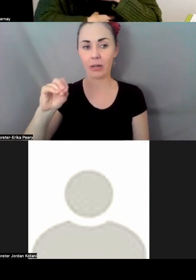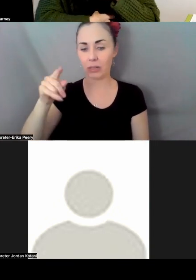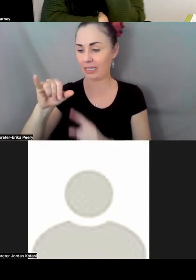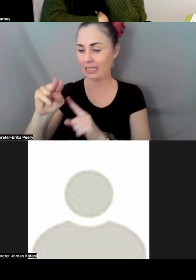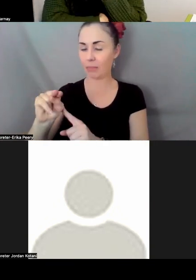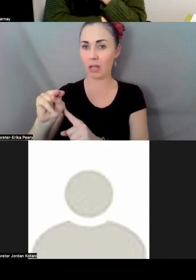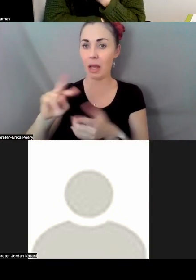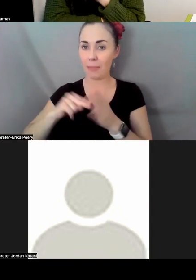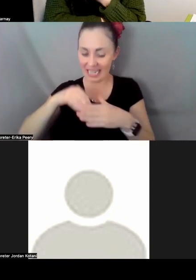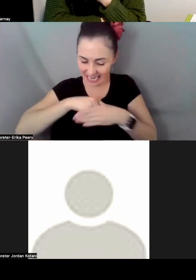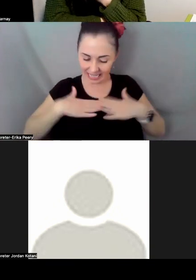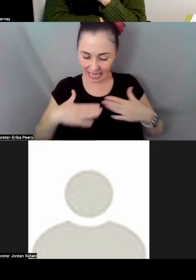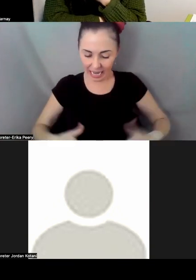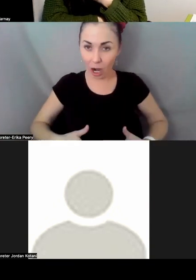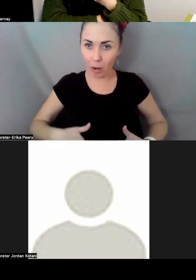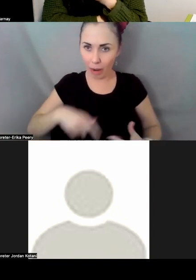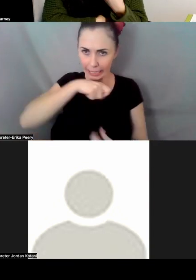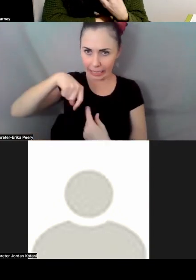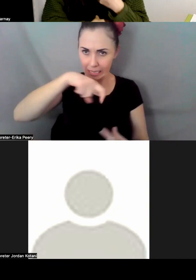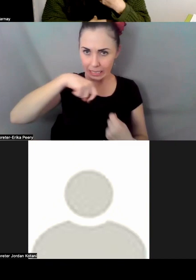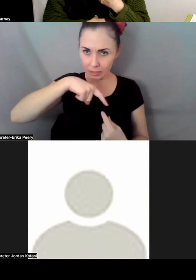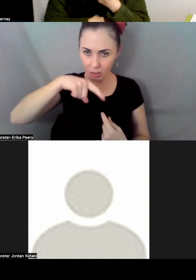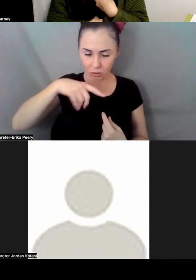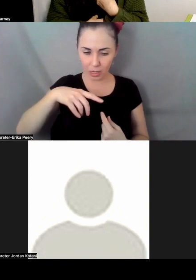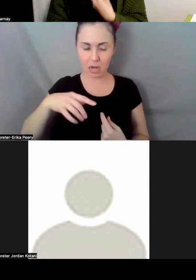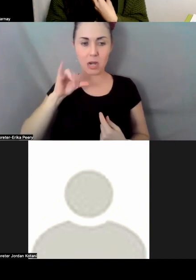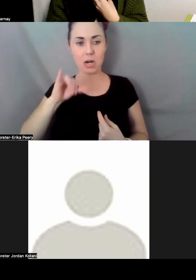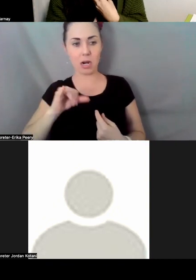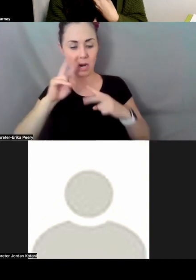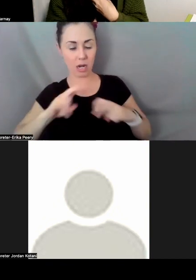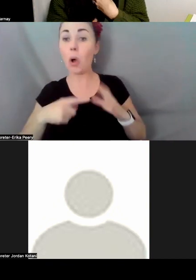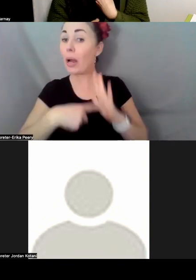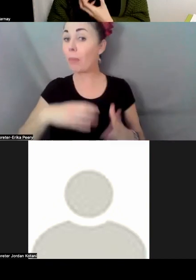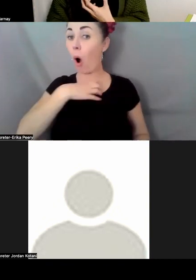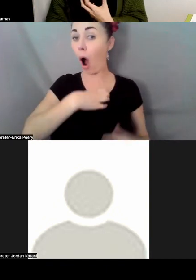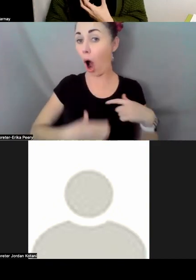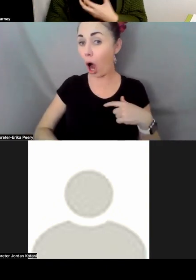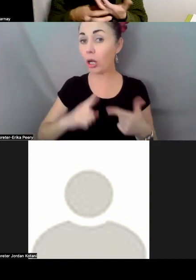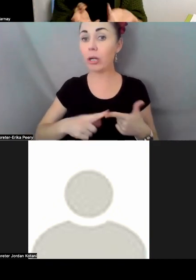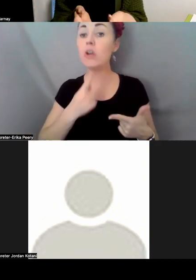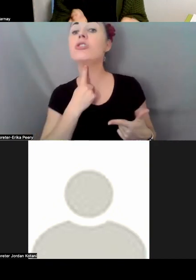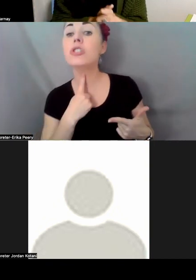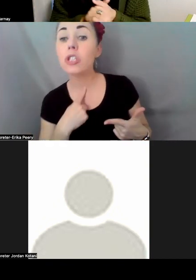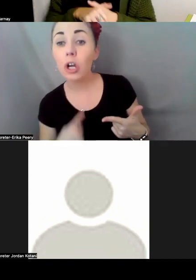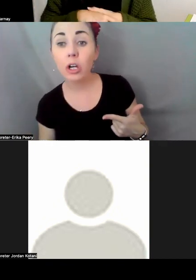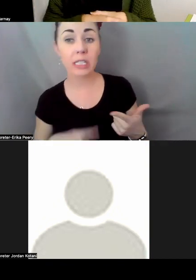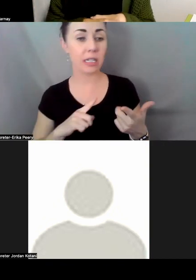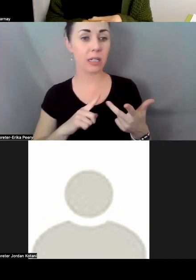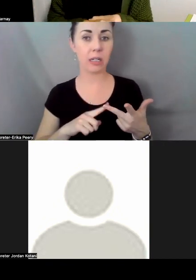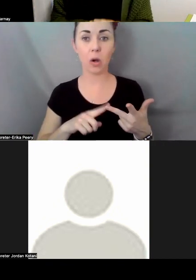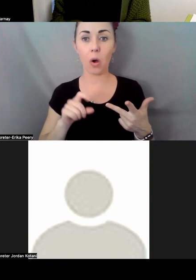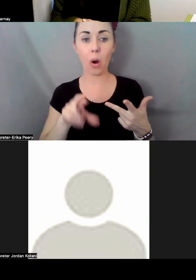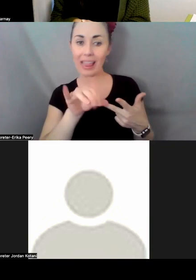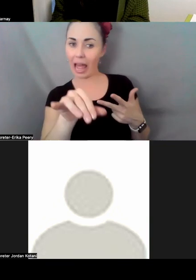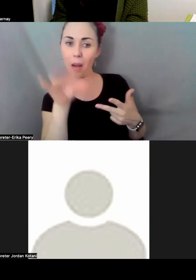inside of our body. Examples is feeling hungry or thirsty or girl in the picture needing to use the